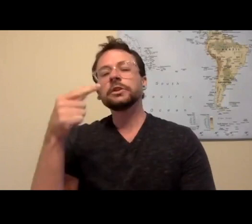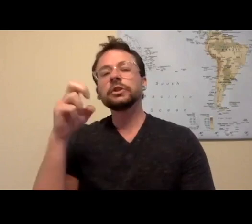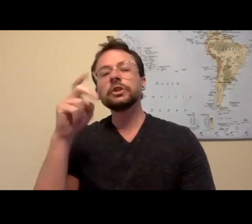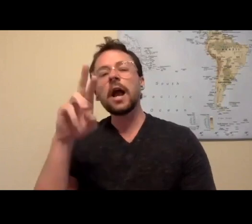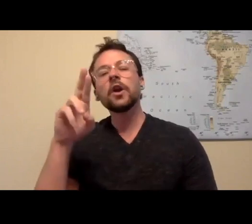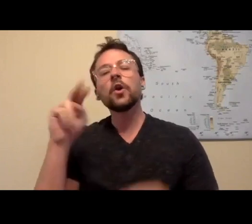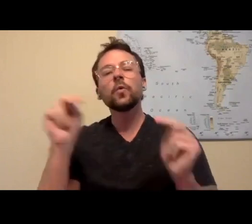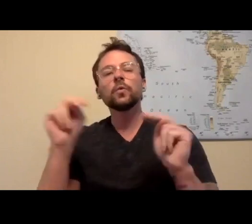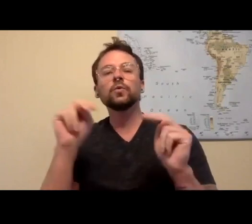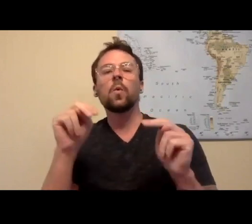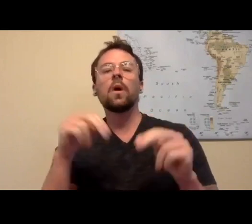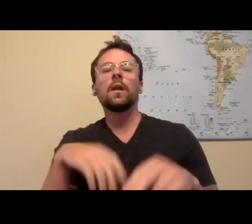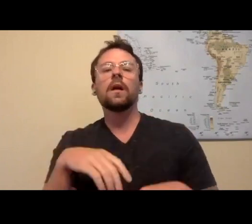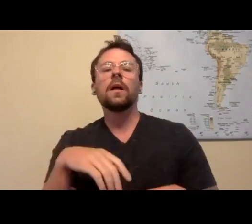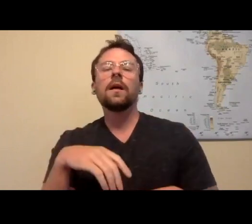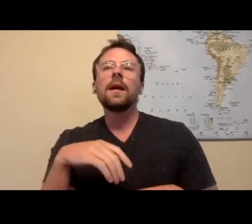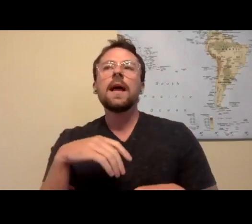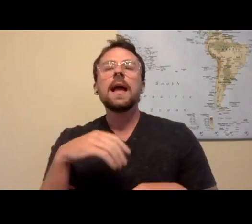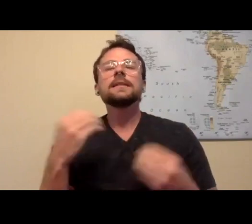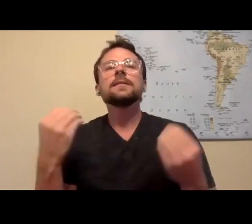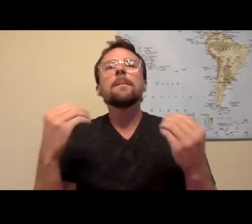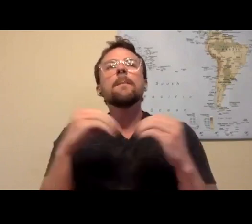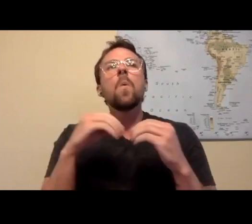It isn't.